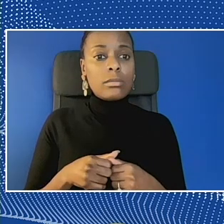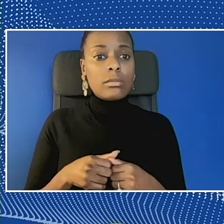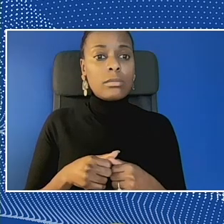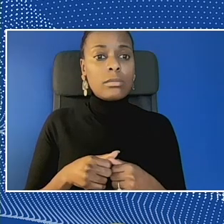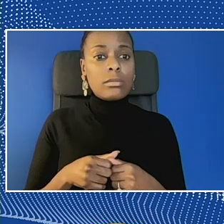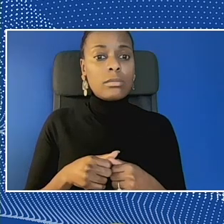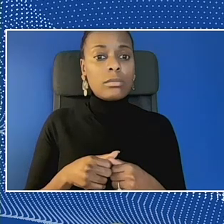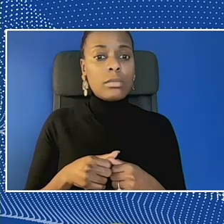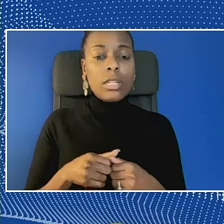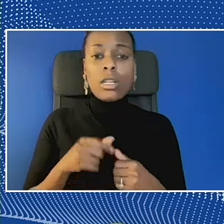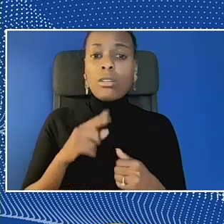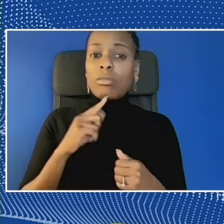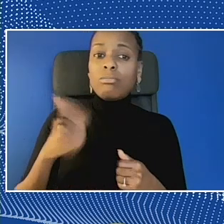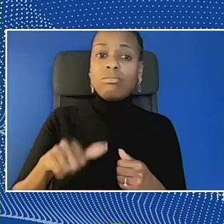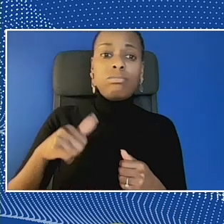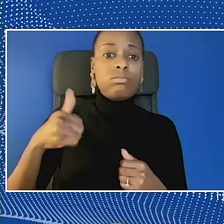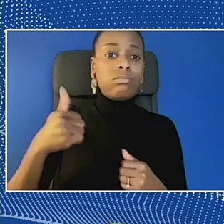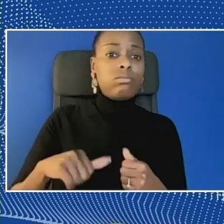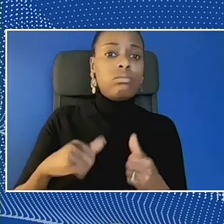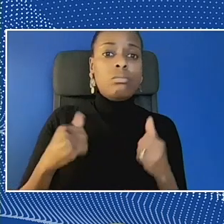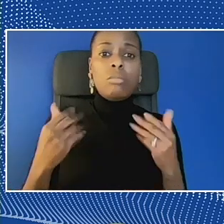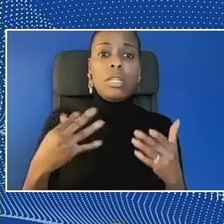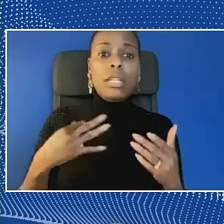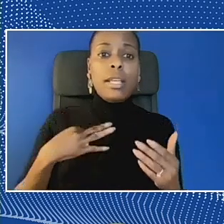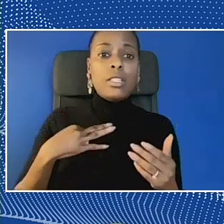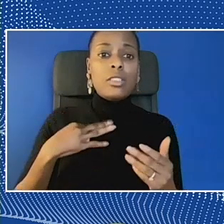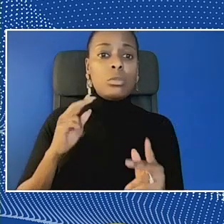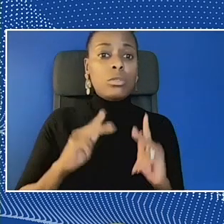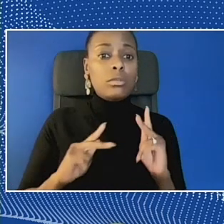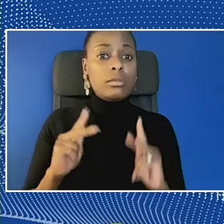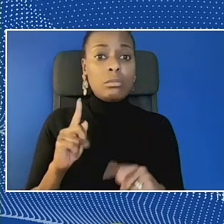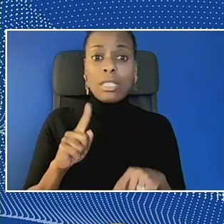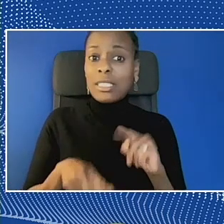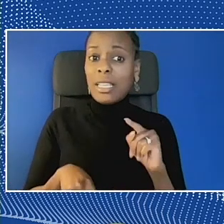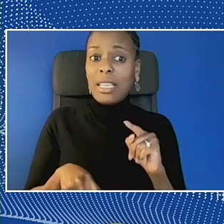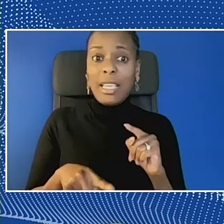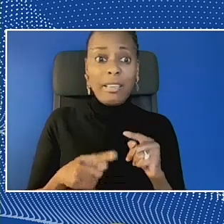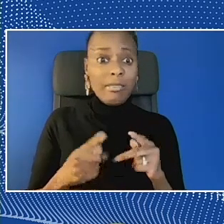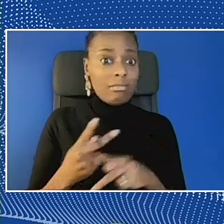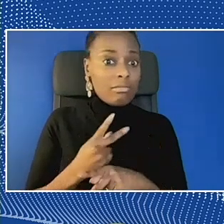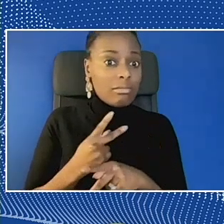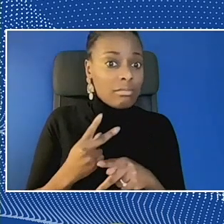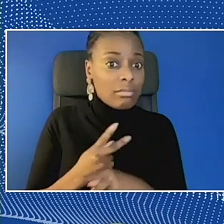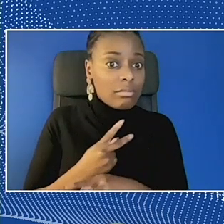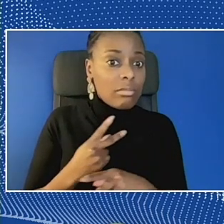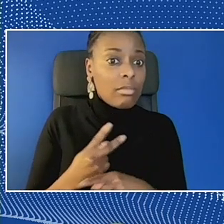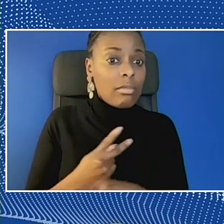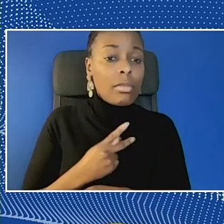individuals because they cannot master it. Depending on what agency it is and